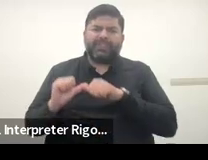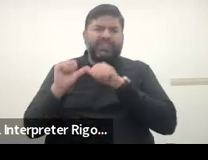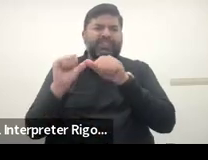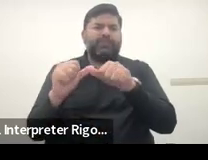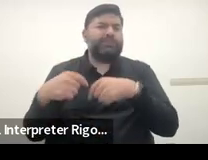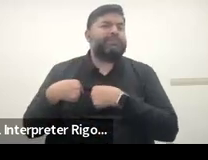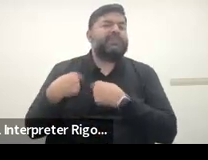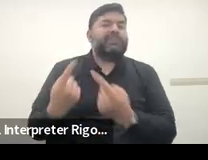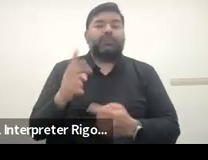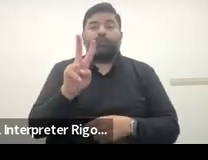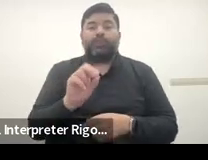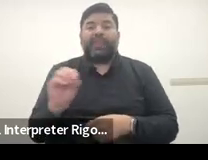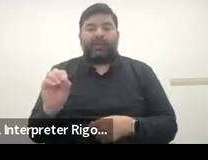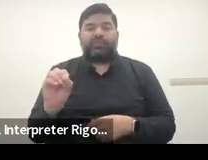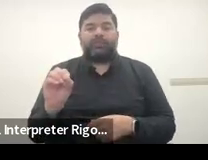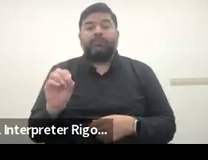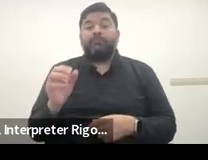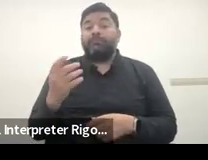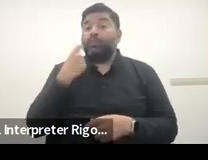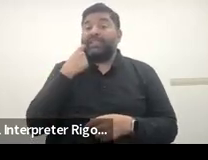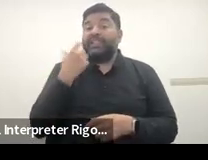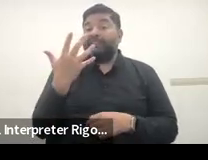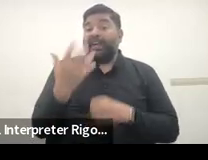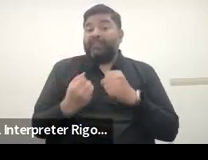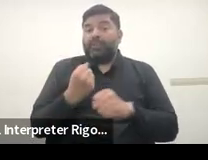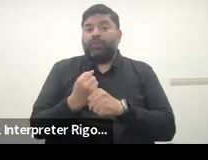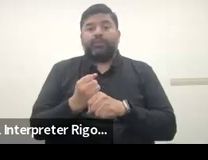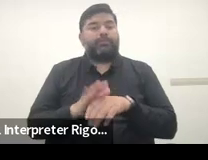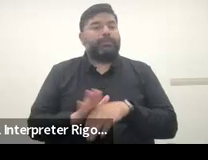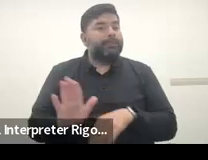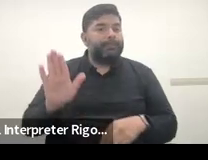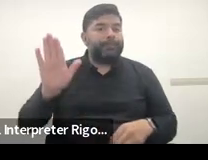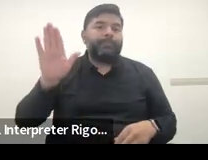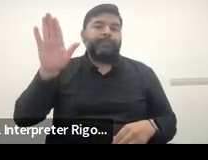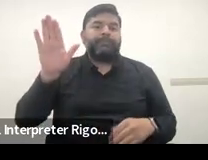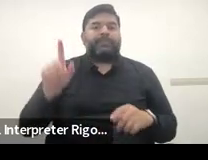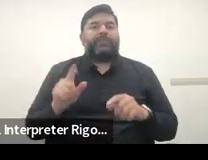but in the last five years it's taken off in a new way. Of course even at